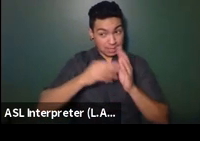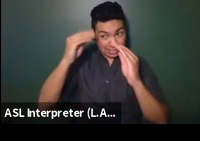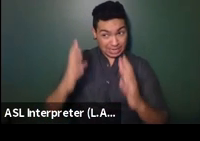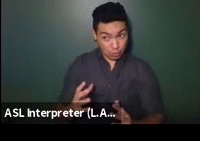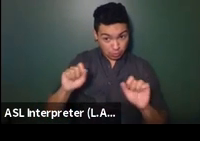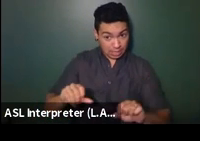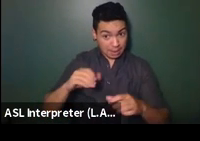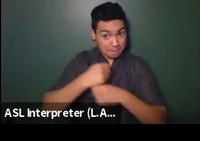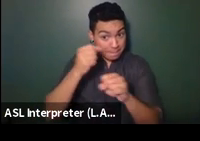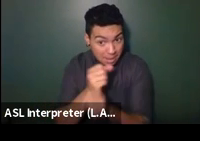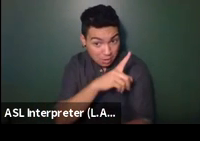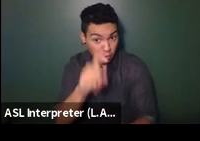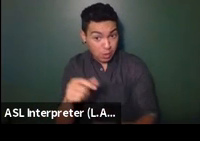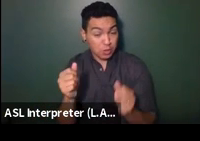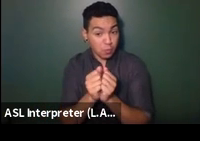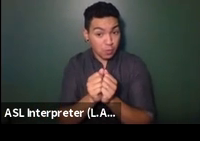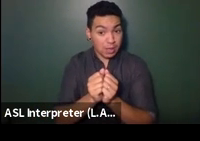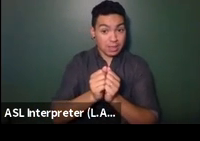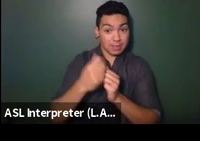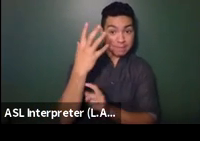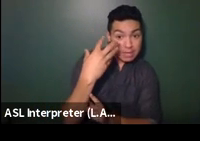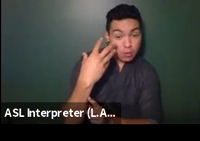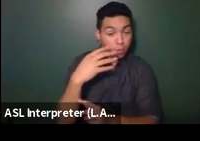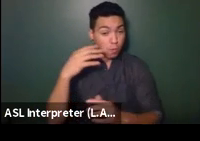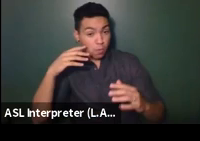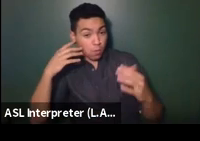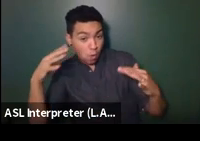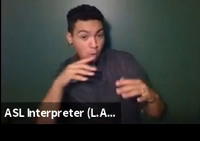ESD 189 - Amy Colburn: That's a good question. Let's just go in and see. So if I go to